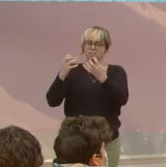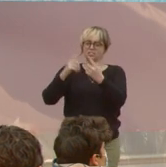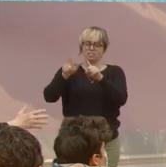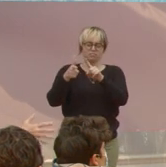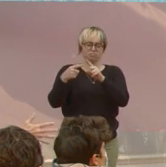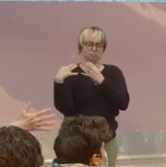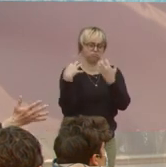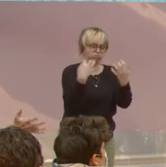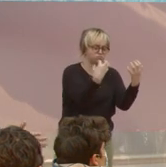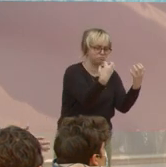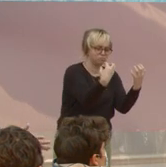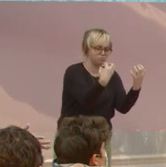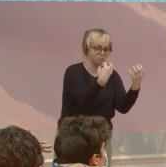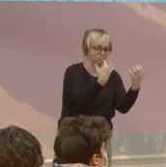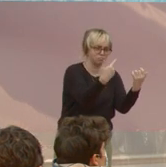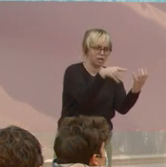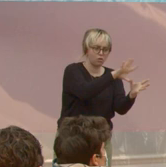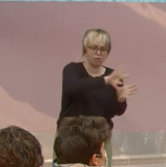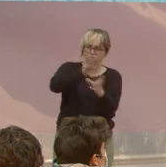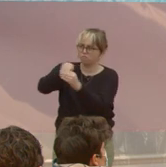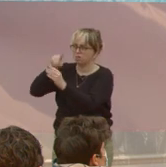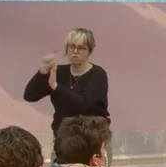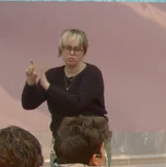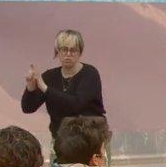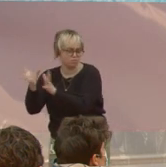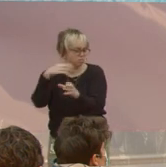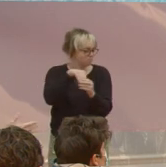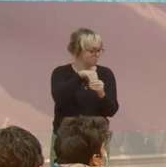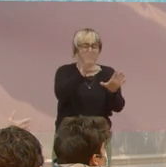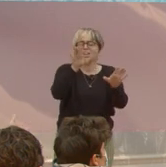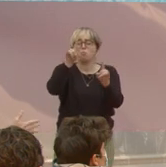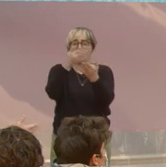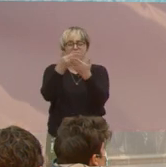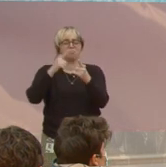or nothing. So that's one thing. So those are the my comments on